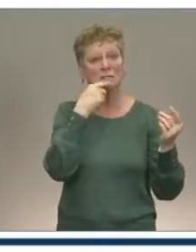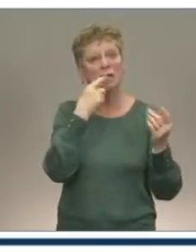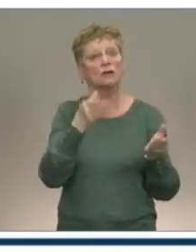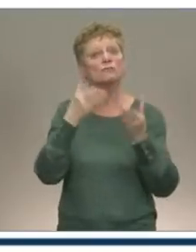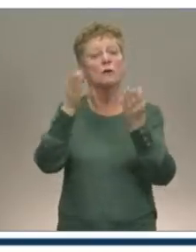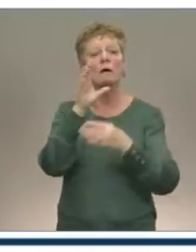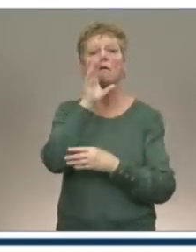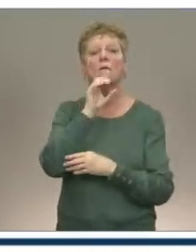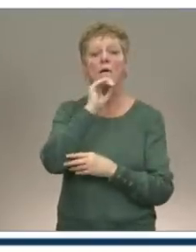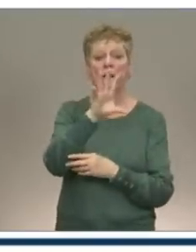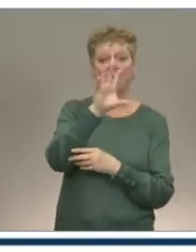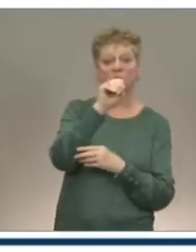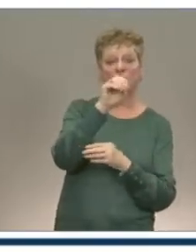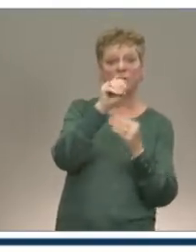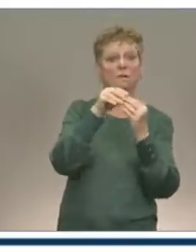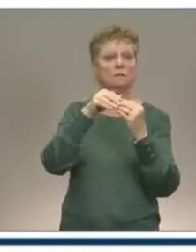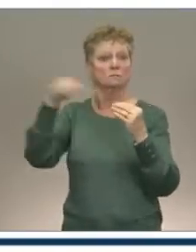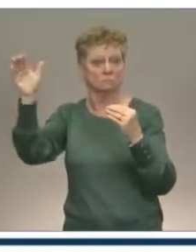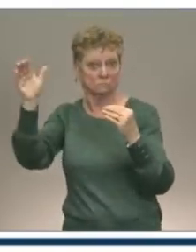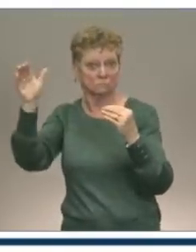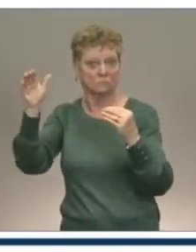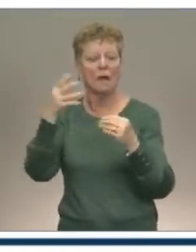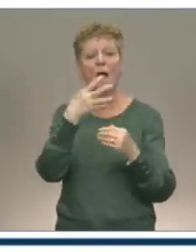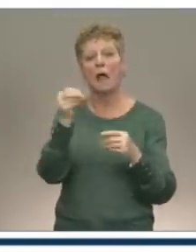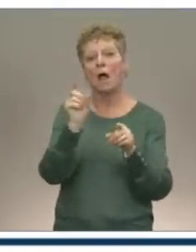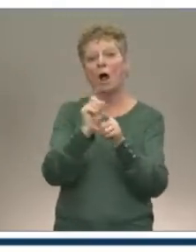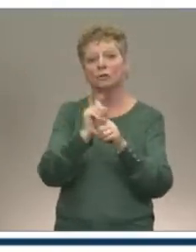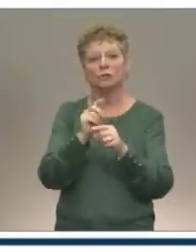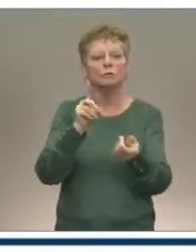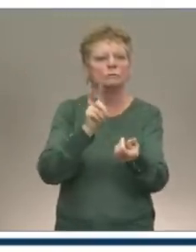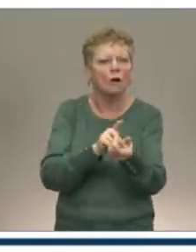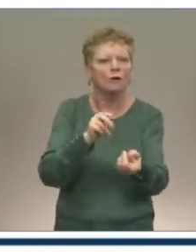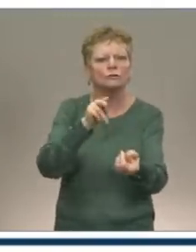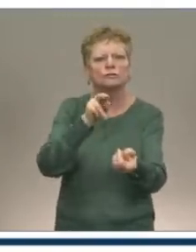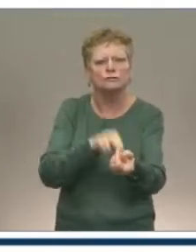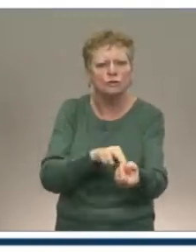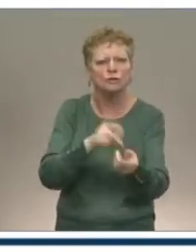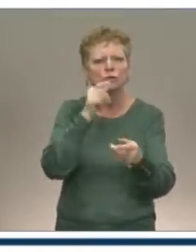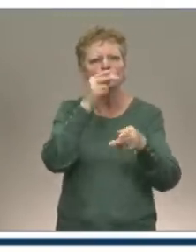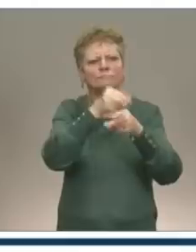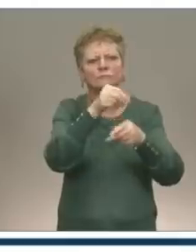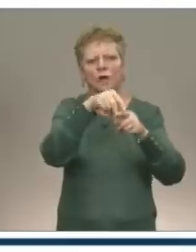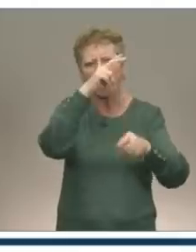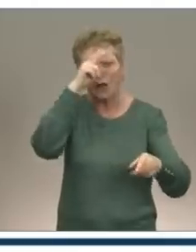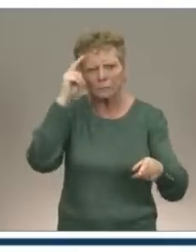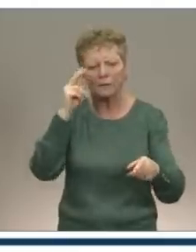and all front frontline healthcare workers should get a booster six months after their second dose